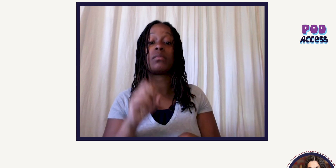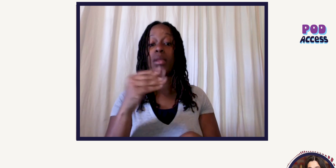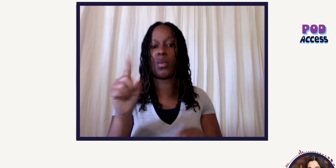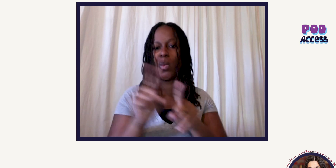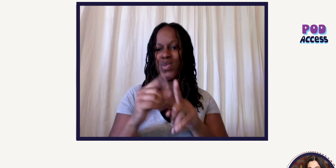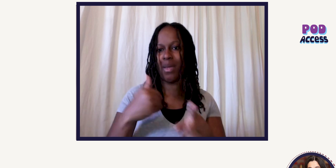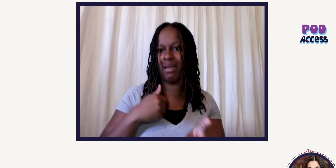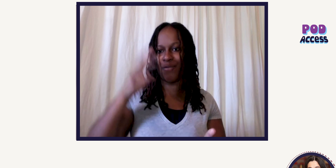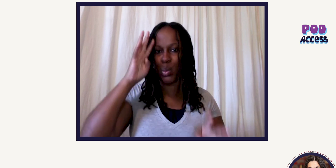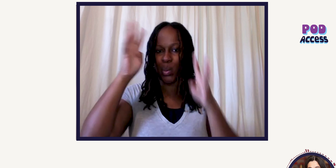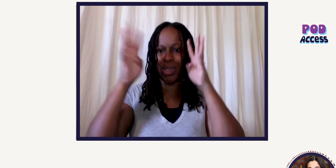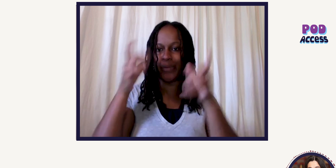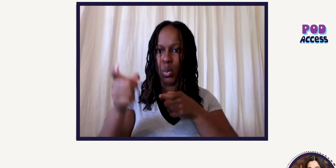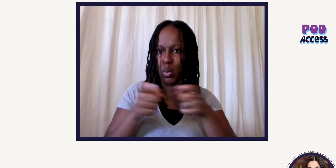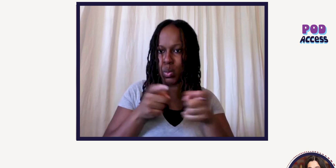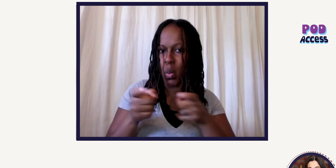I know that it's tricky for a lot of podcasters.